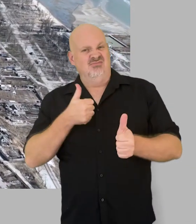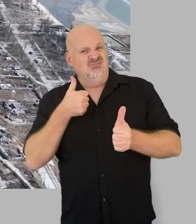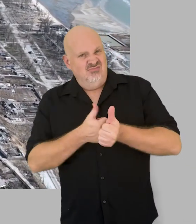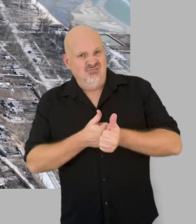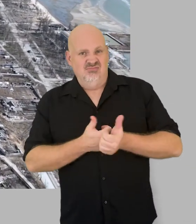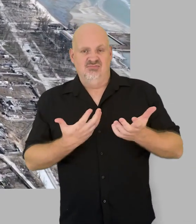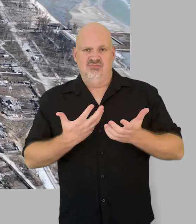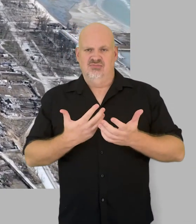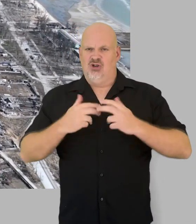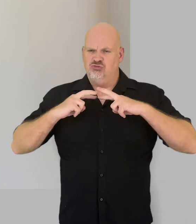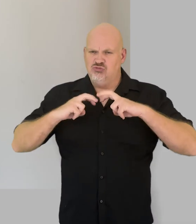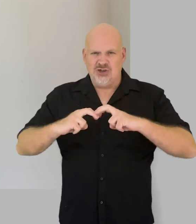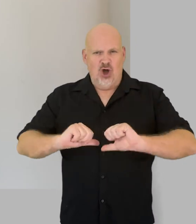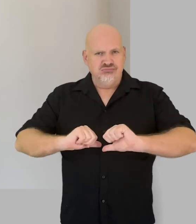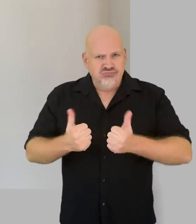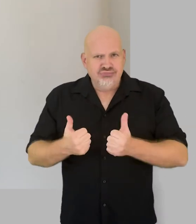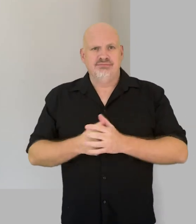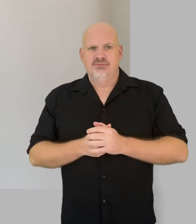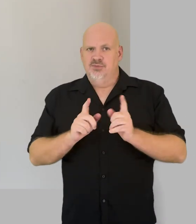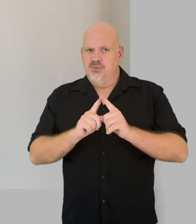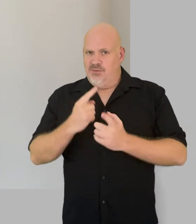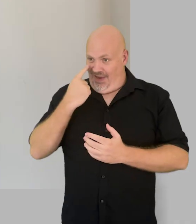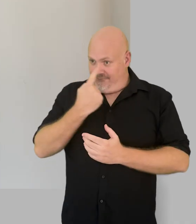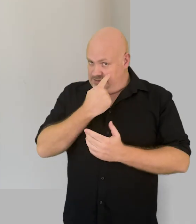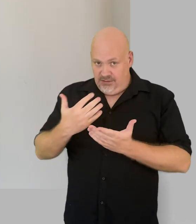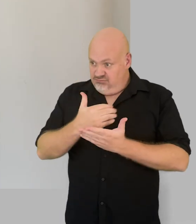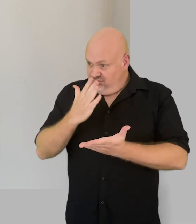Mental-health care systems remain fragmented and non-evidence-based.